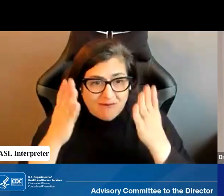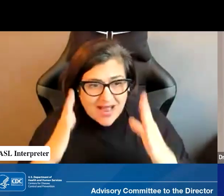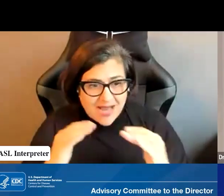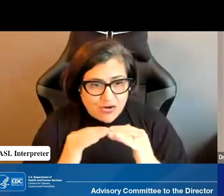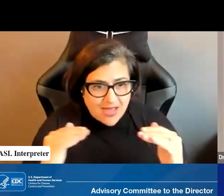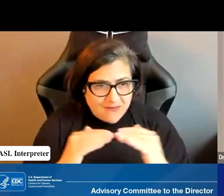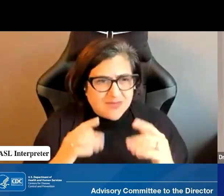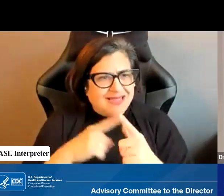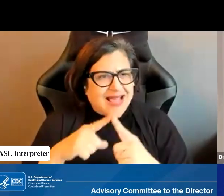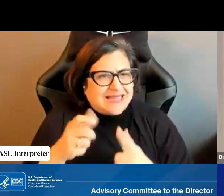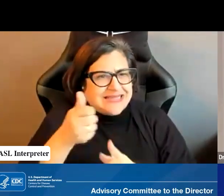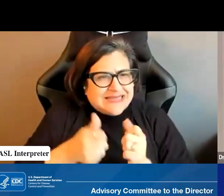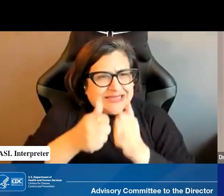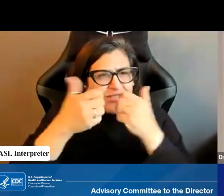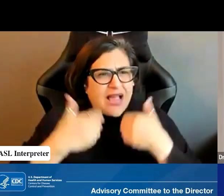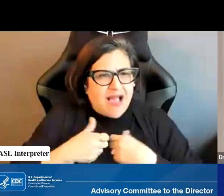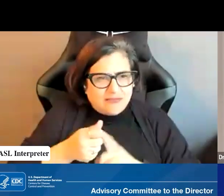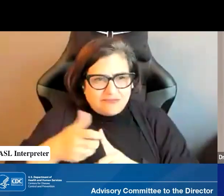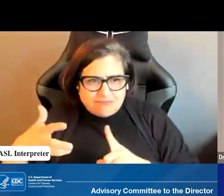but then there's also, I think the systems level.